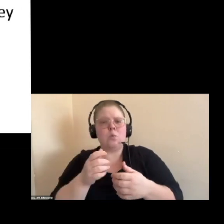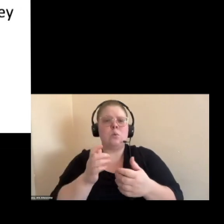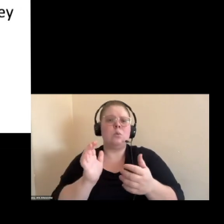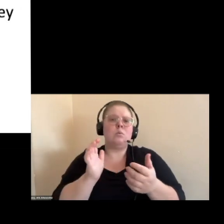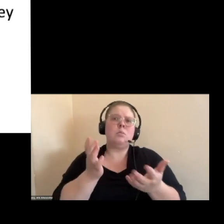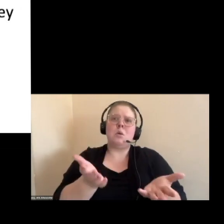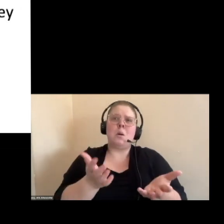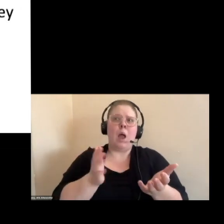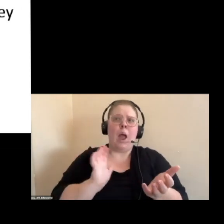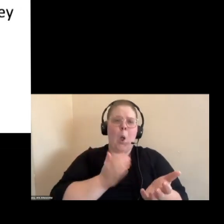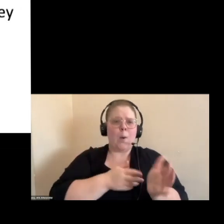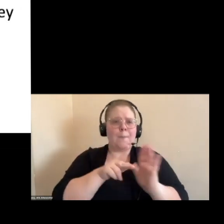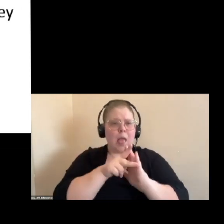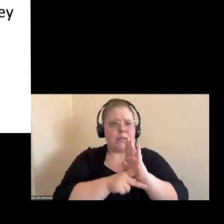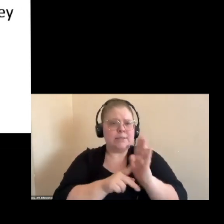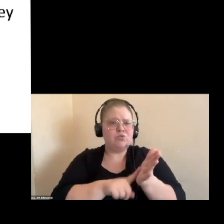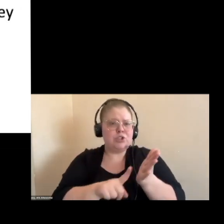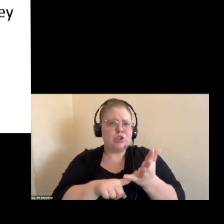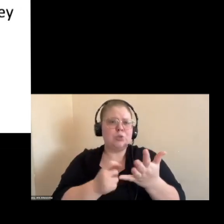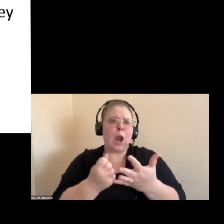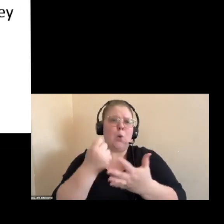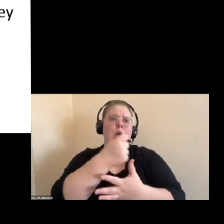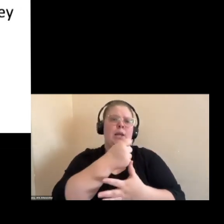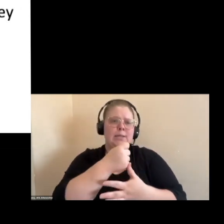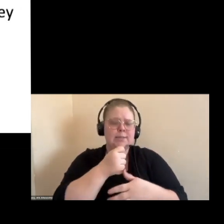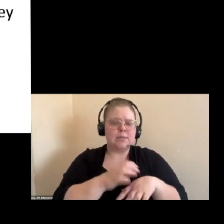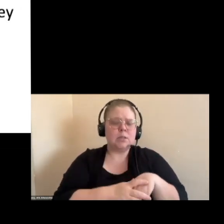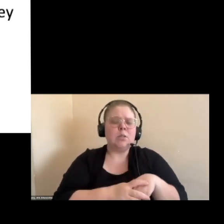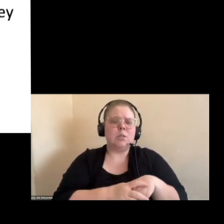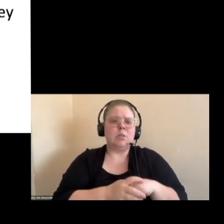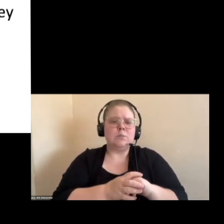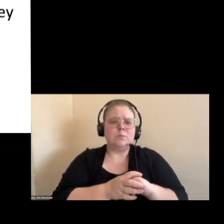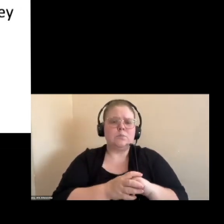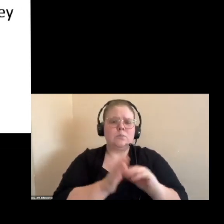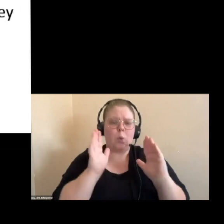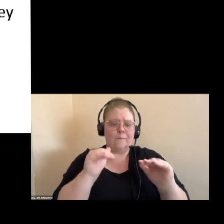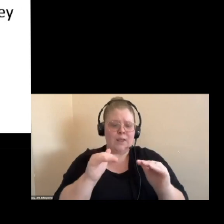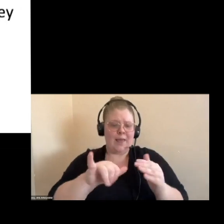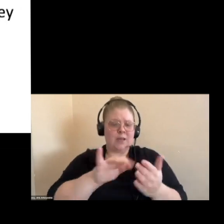We hope that that can be a document that policymakers can use.